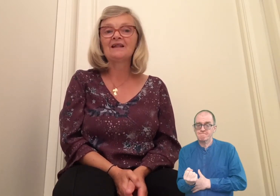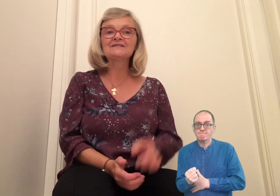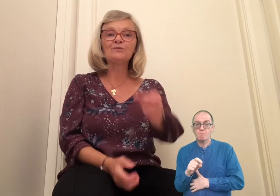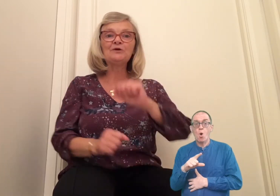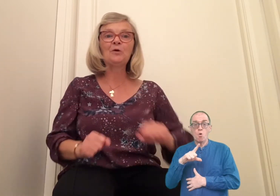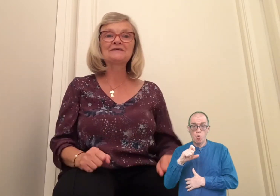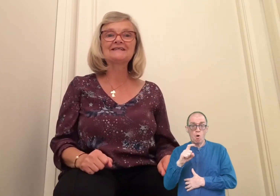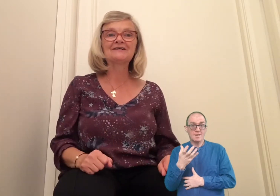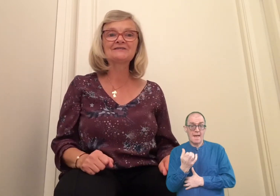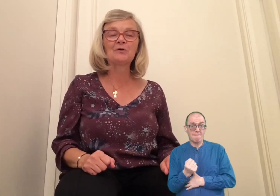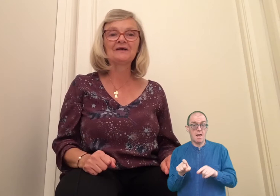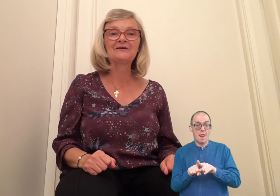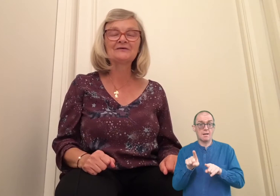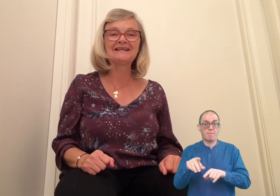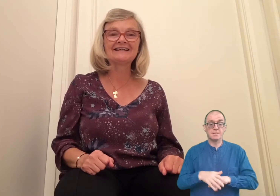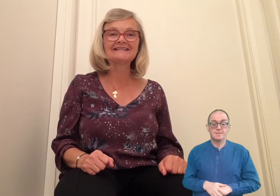There's a wee chorus in our song. It goes like this.